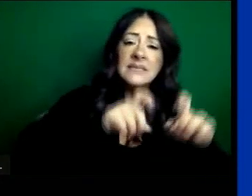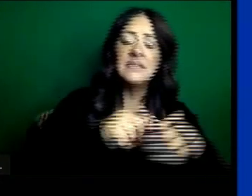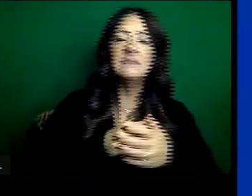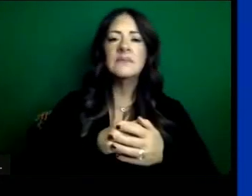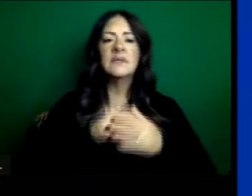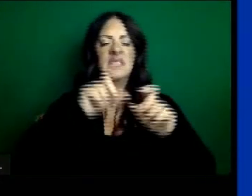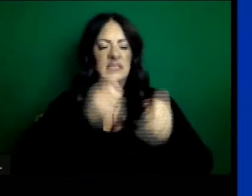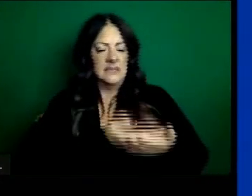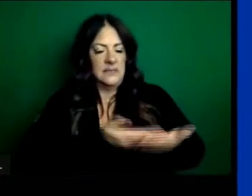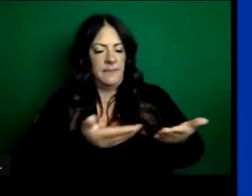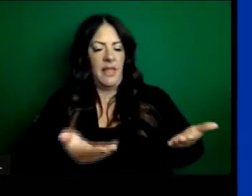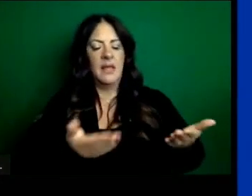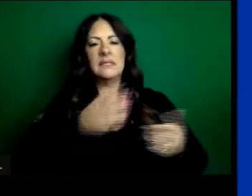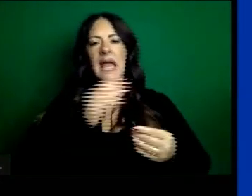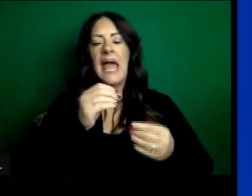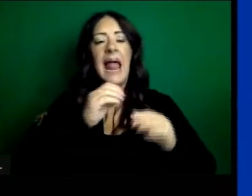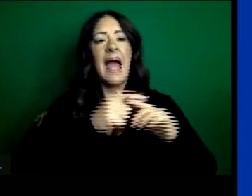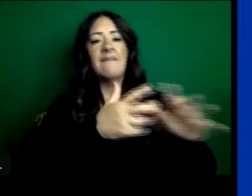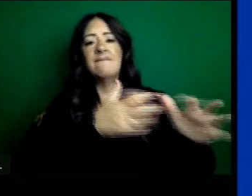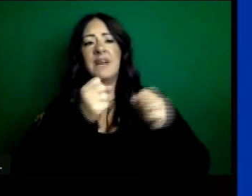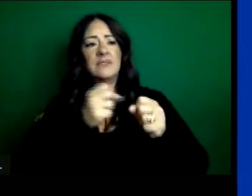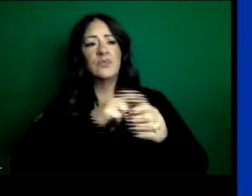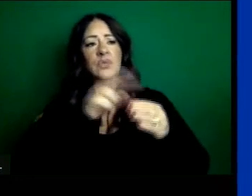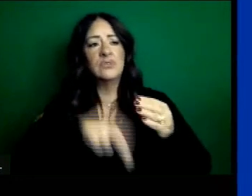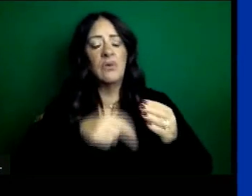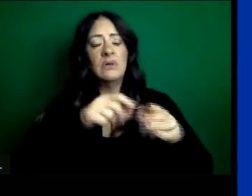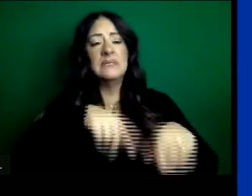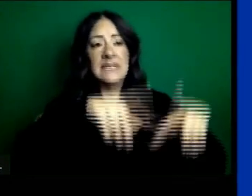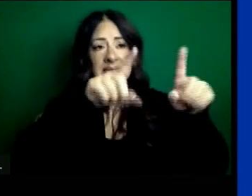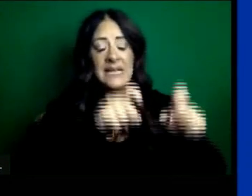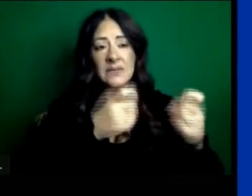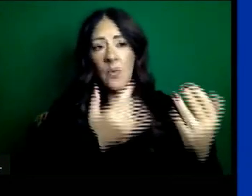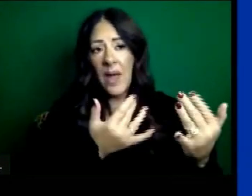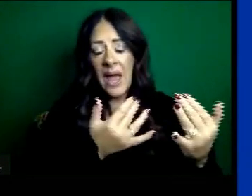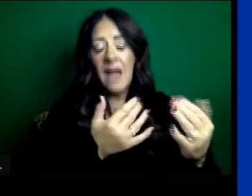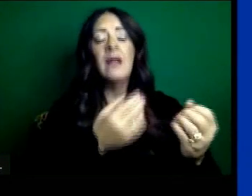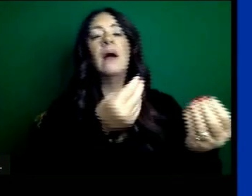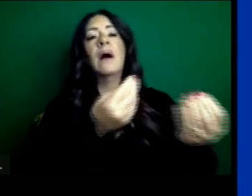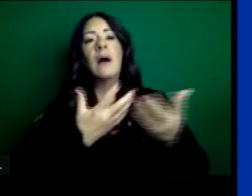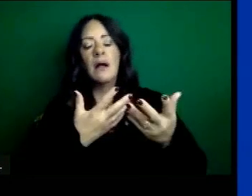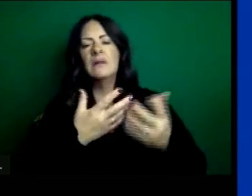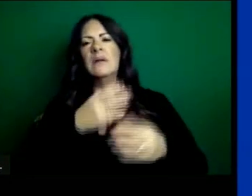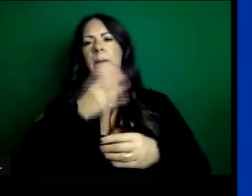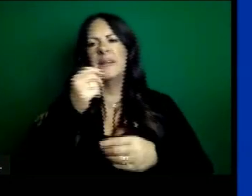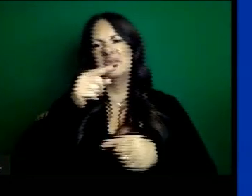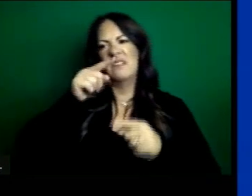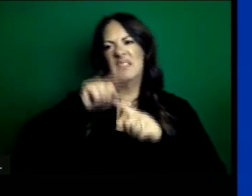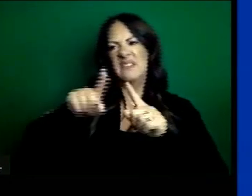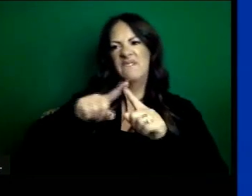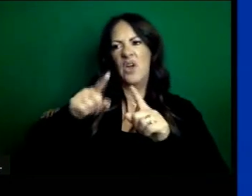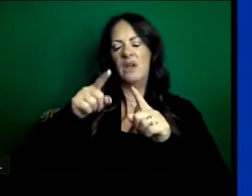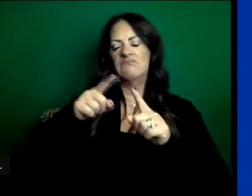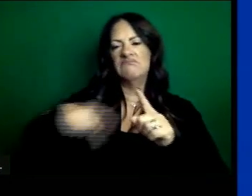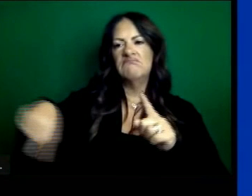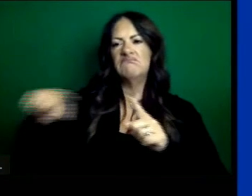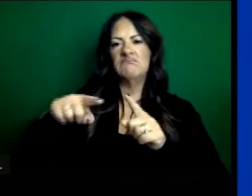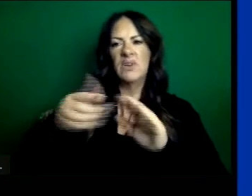EQUITY METRIC. SOMETHING WE HAVE BUILT AROUND FOCUSING THE TESTING, THE